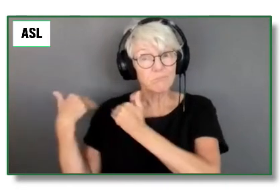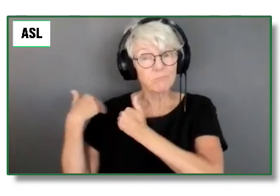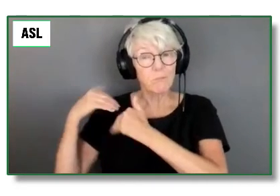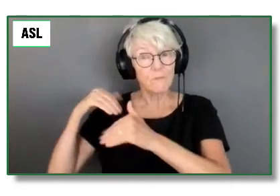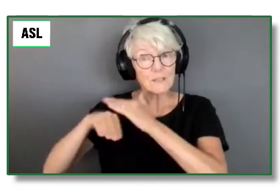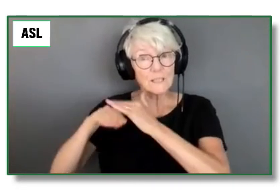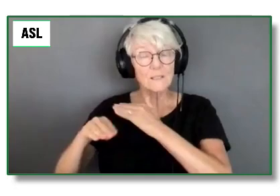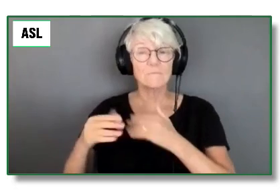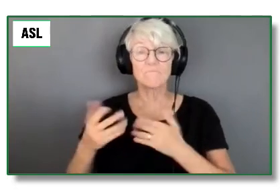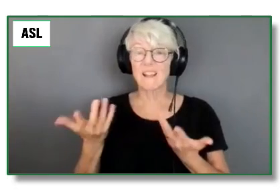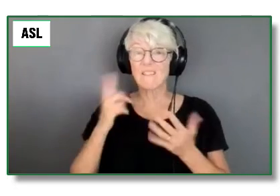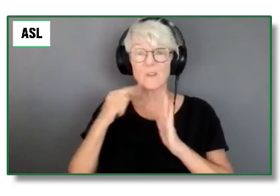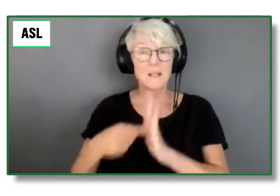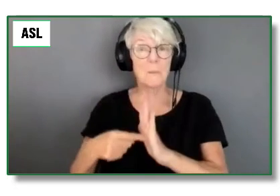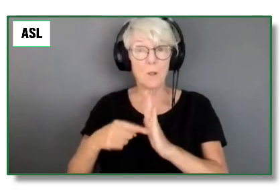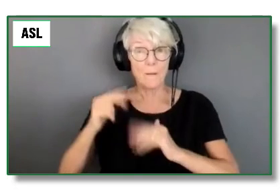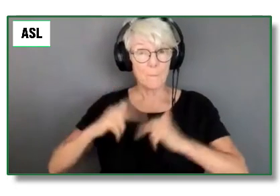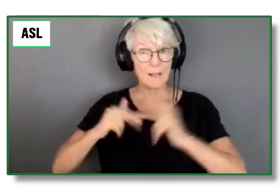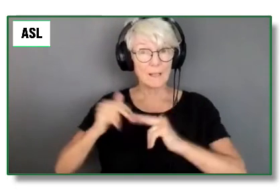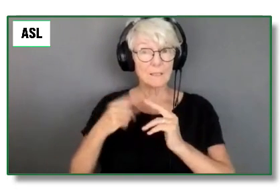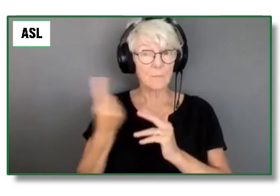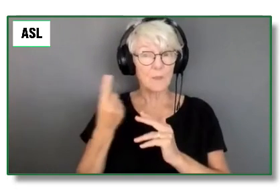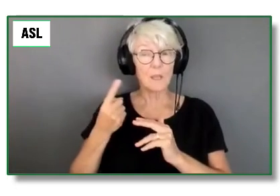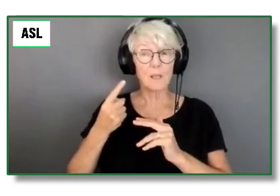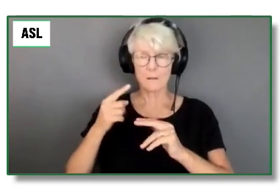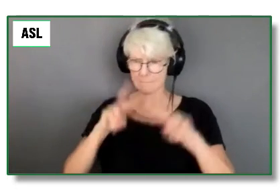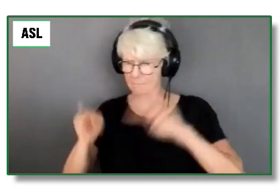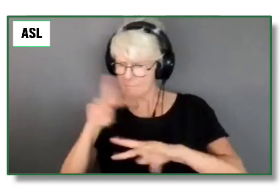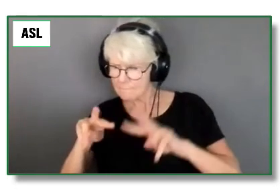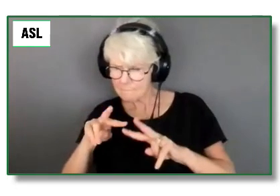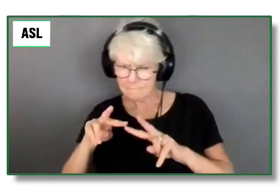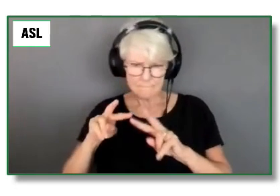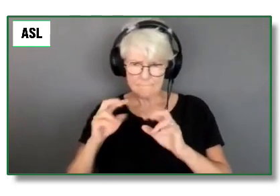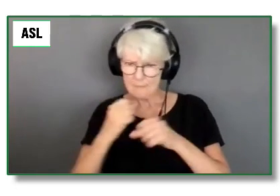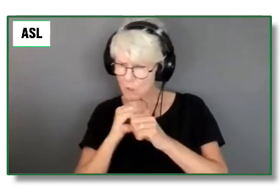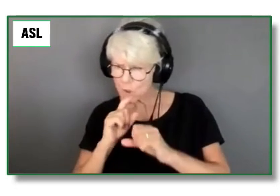built that it is accessible. So